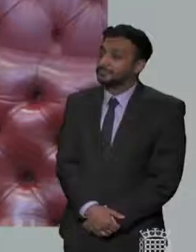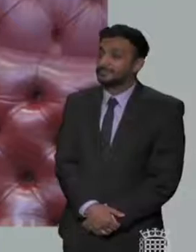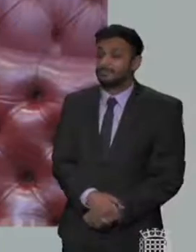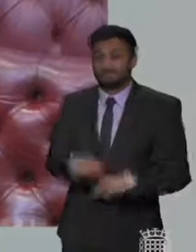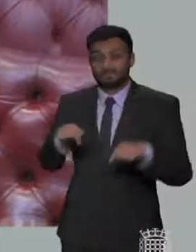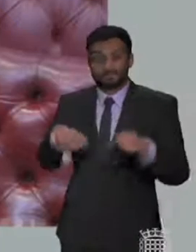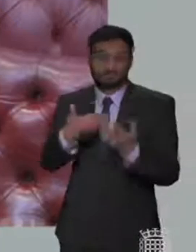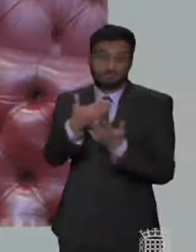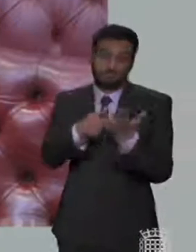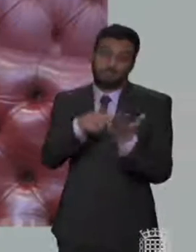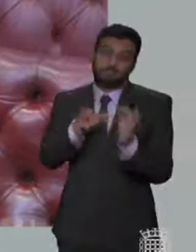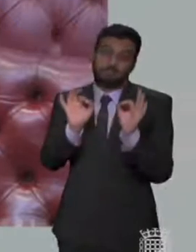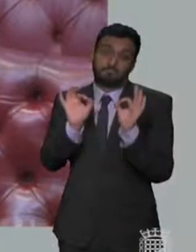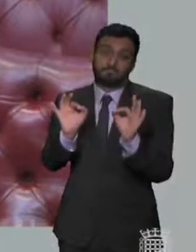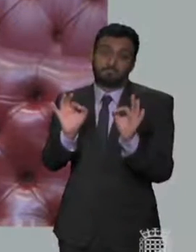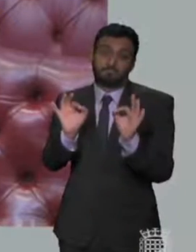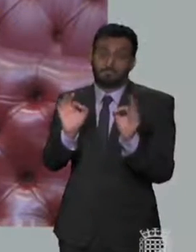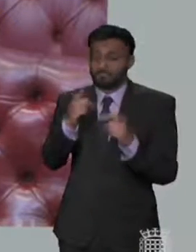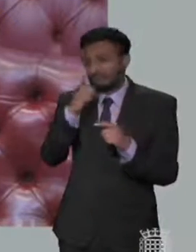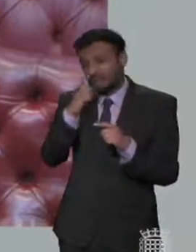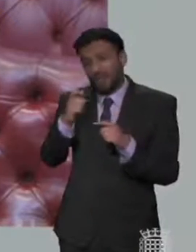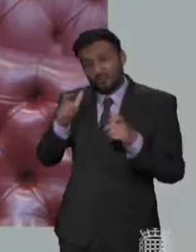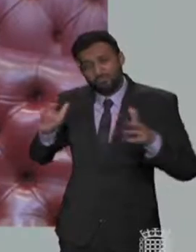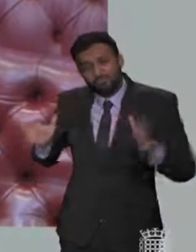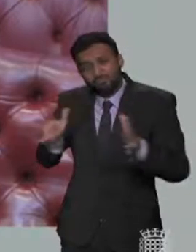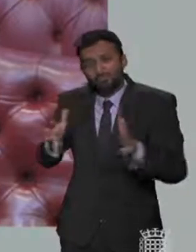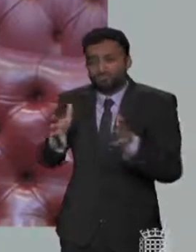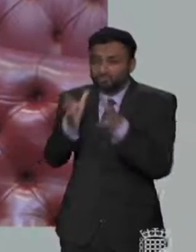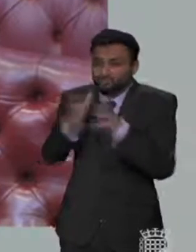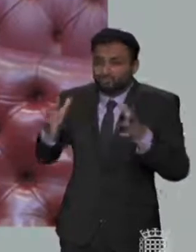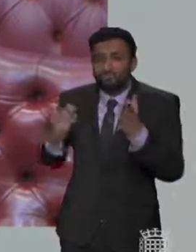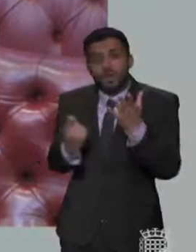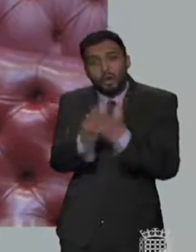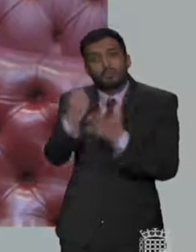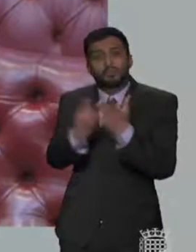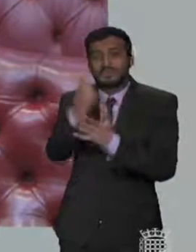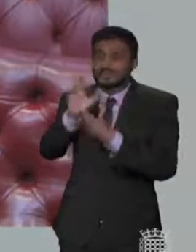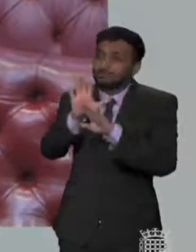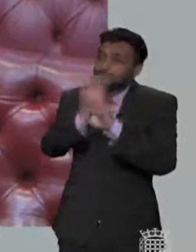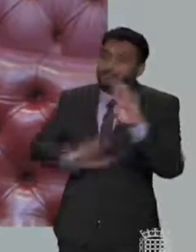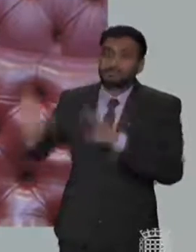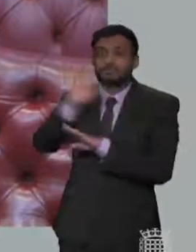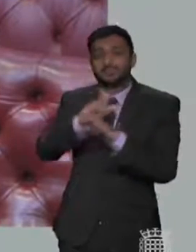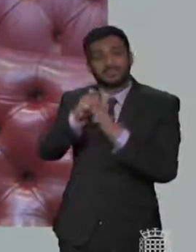for those who are disabled across up and down our country i have been very moved by some of the